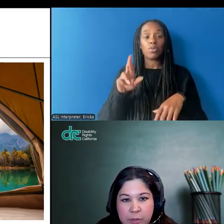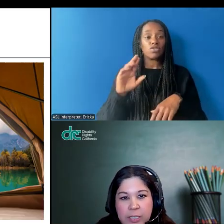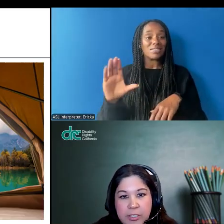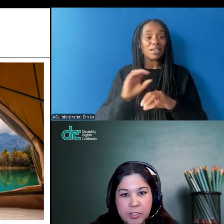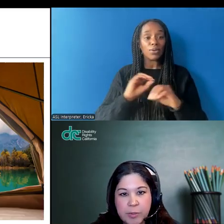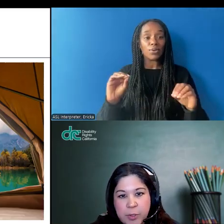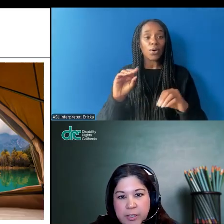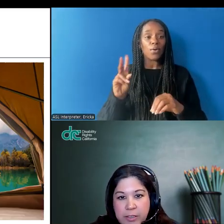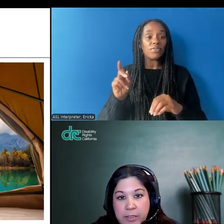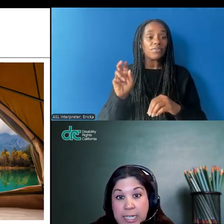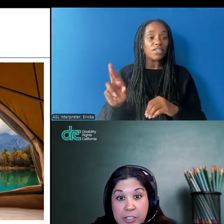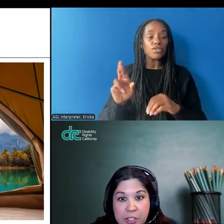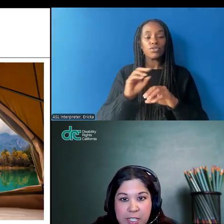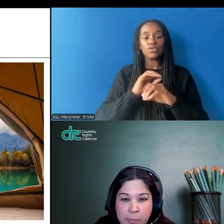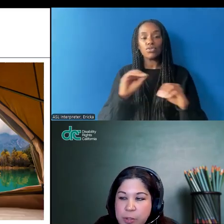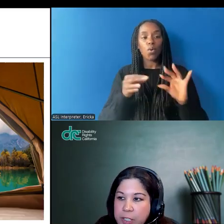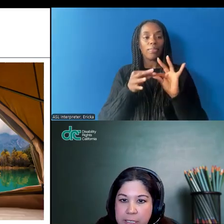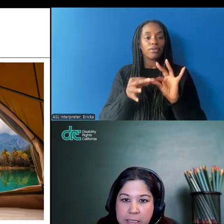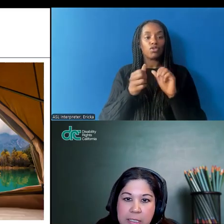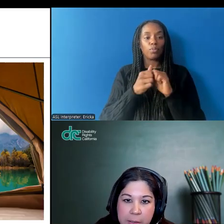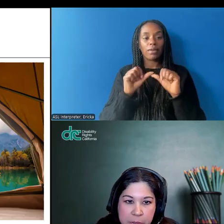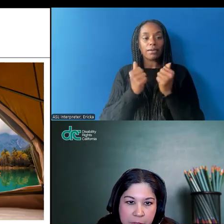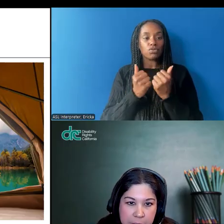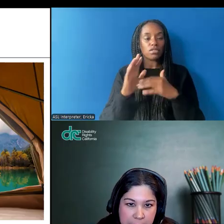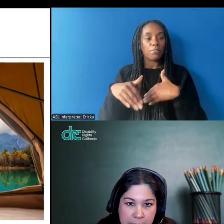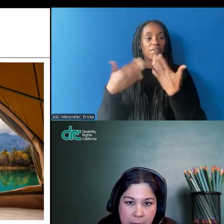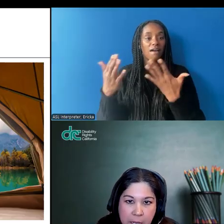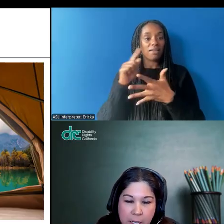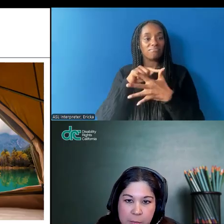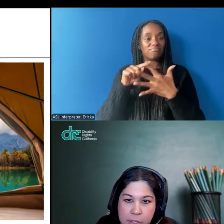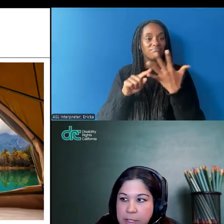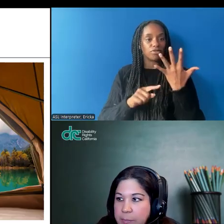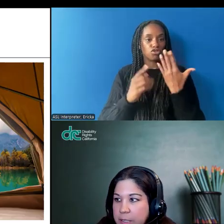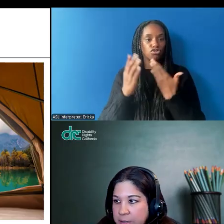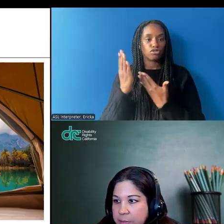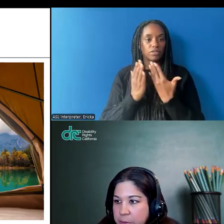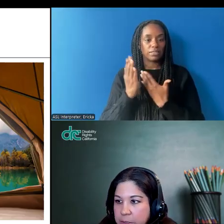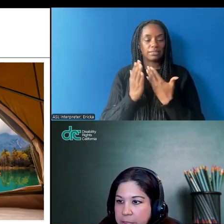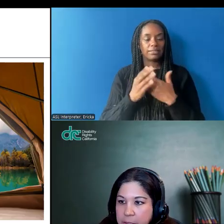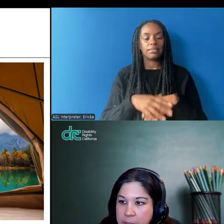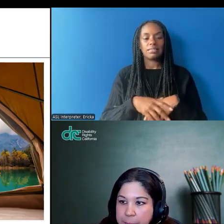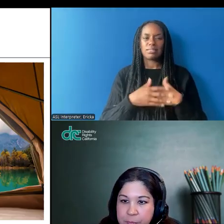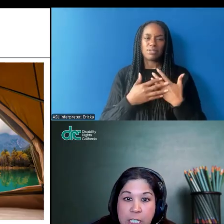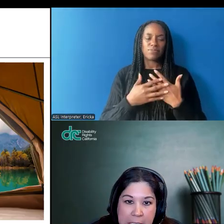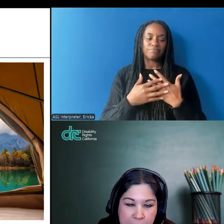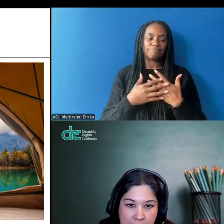of relationship with agencies that provided these types of services. So that made it really, challenging.